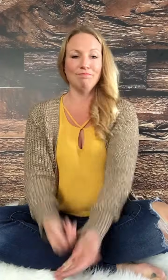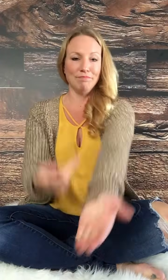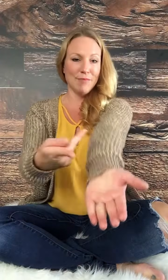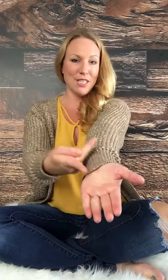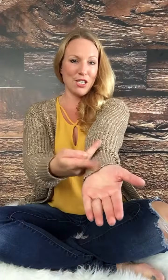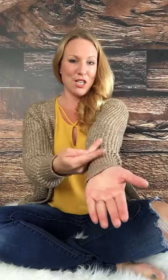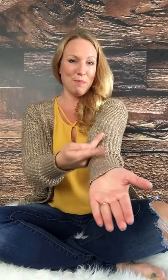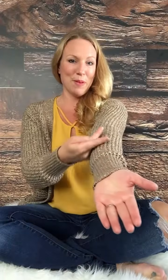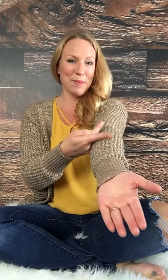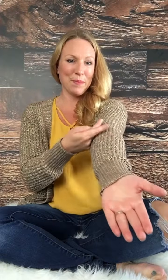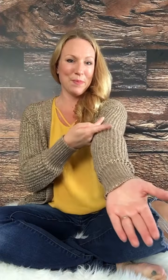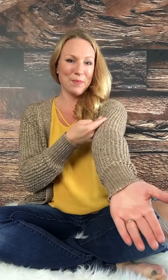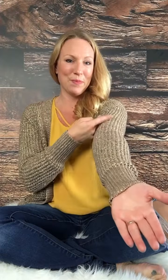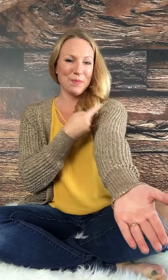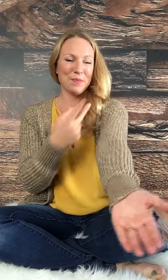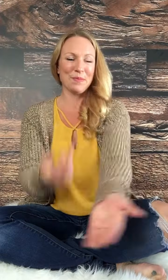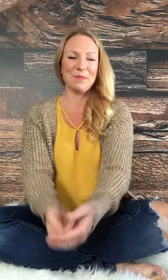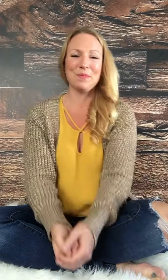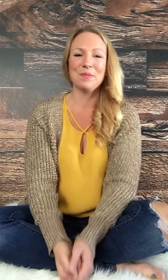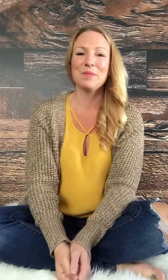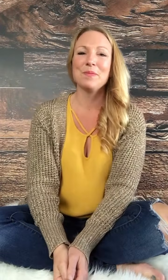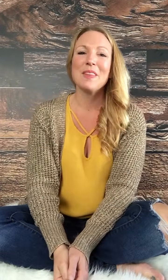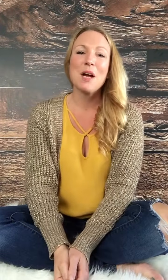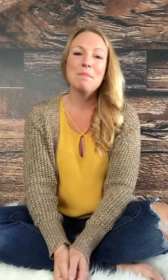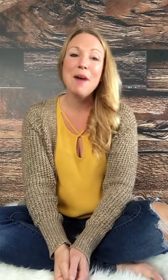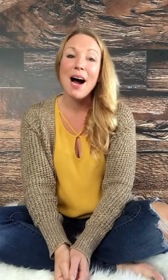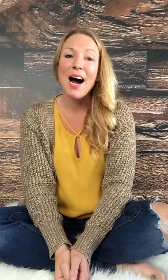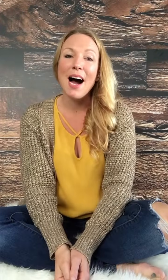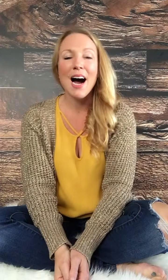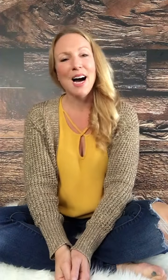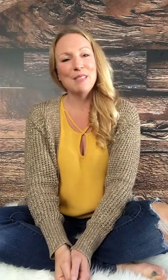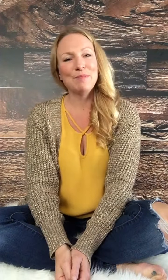baaa. The SHEEP, she makes a sound like this, baaa.